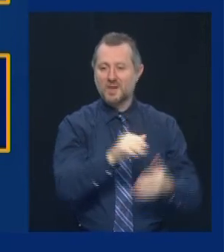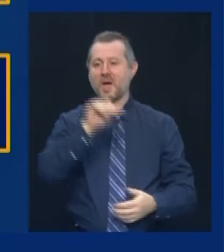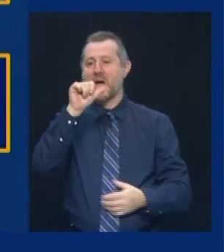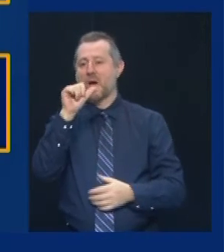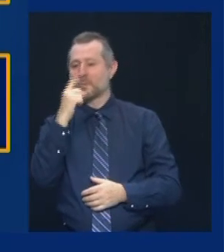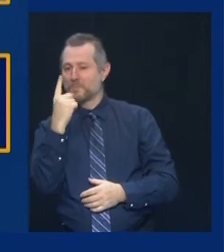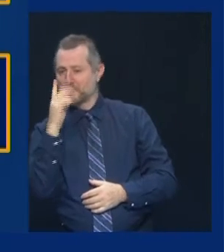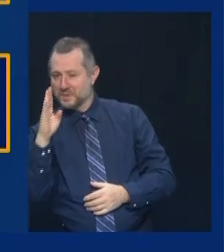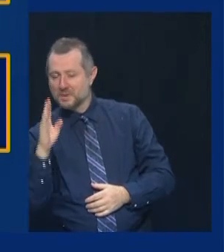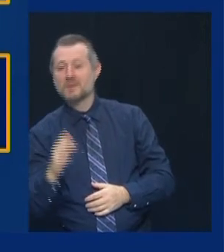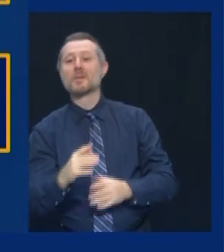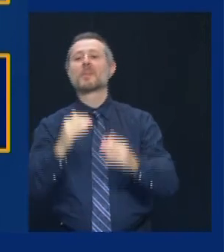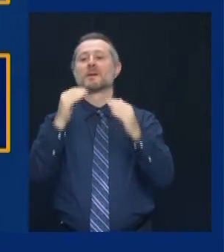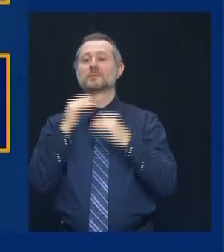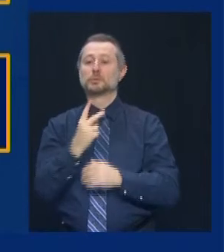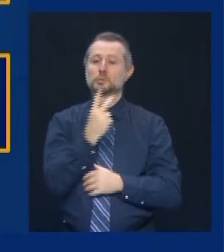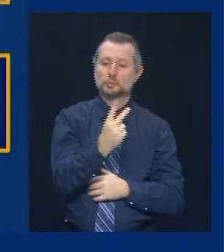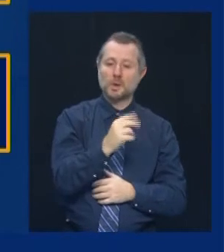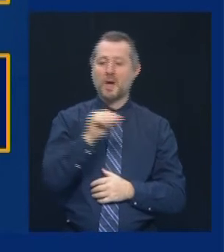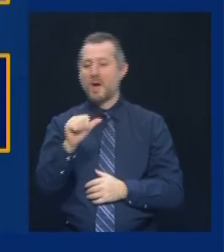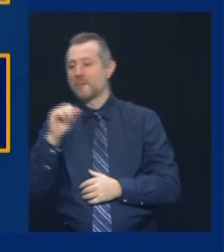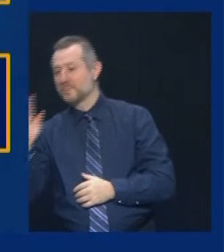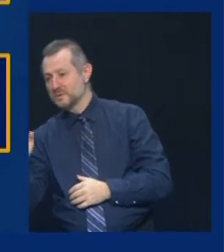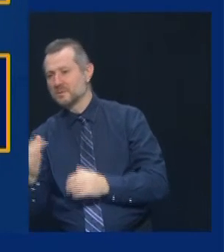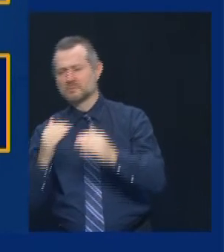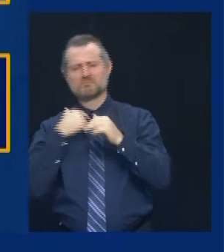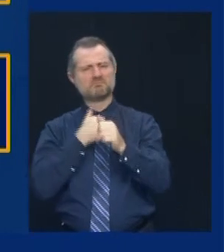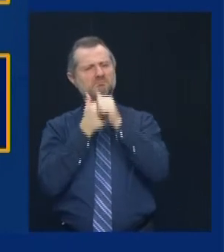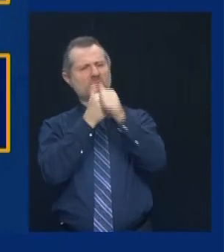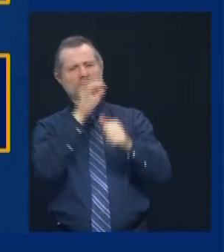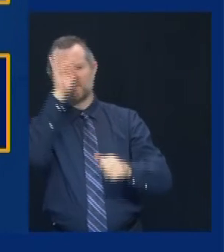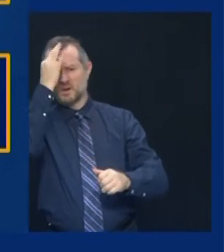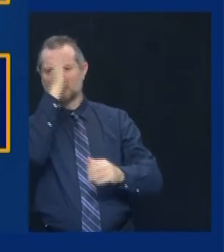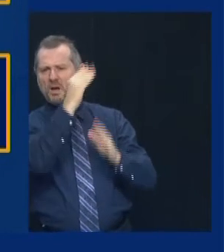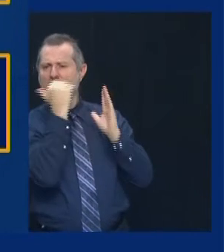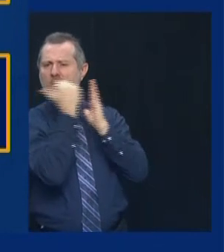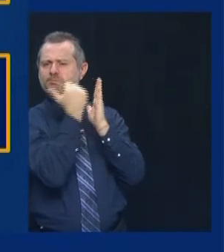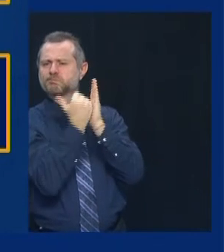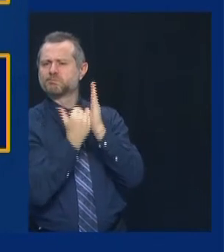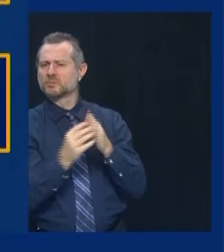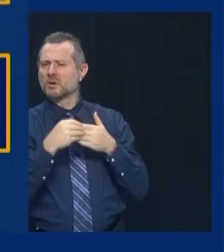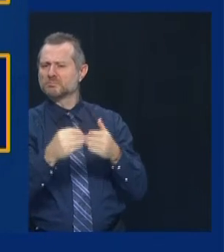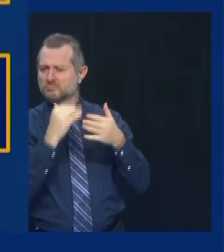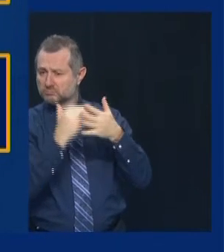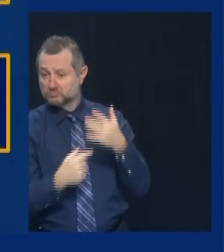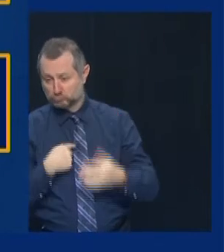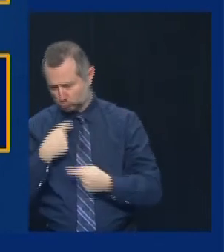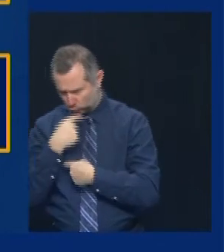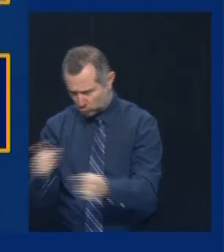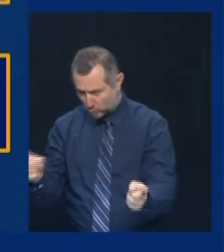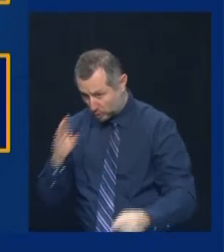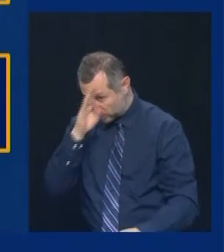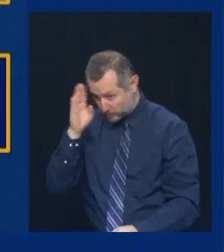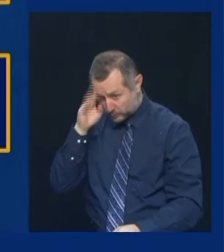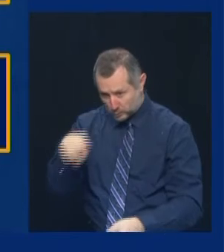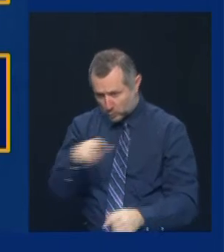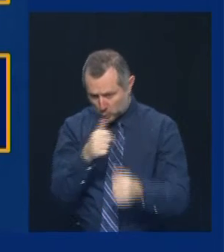PEOPLE WHO ARE ELIGIBLE, PHASE 1A, PHASE 1B, ET CETERA, WE